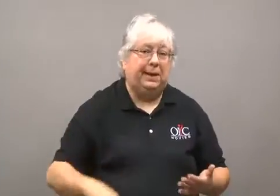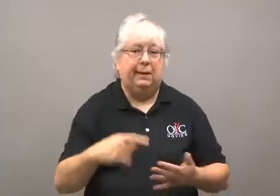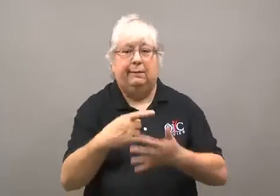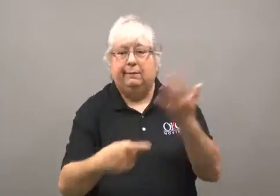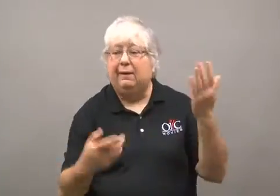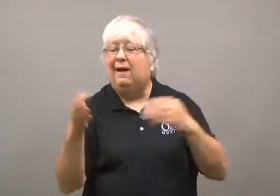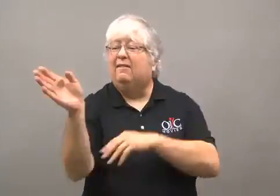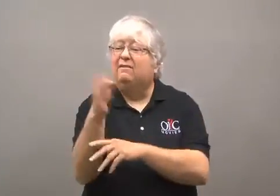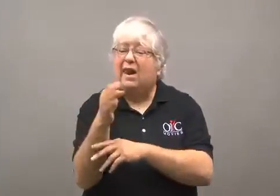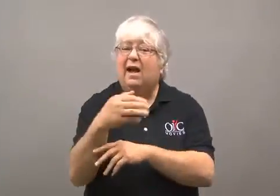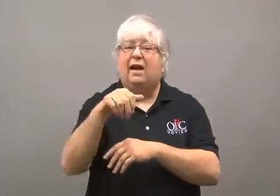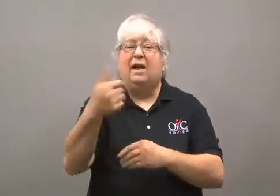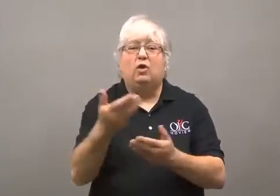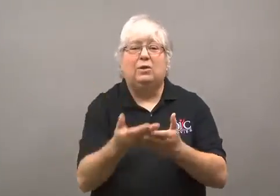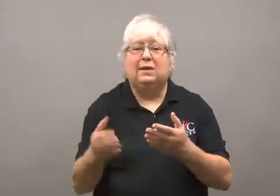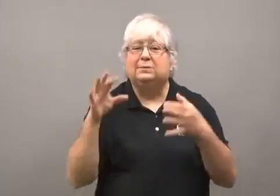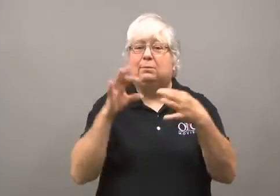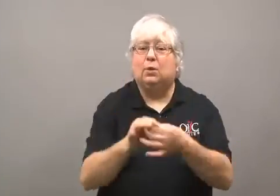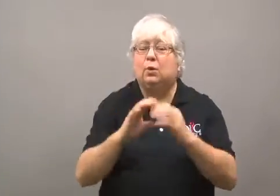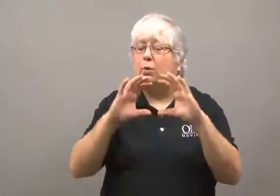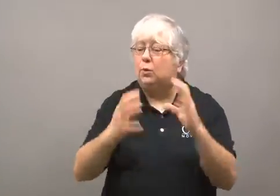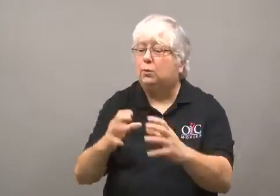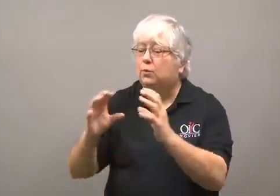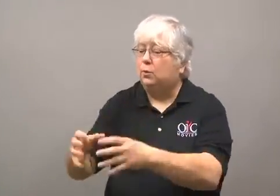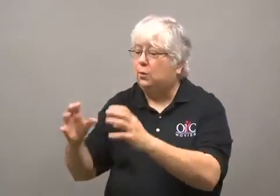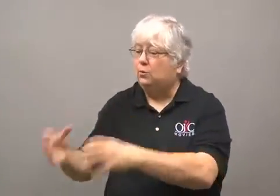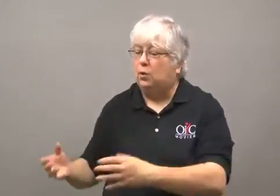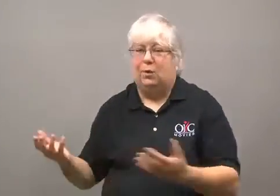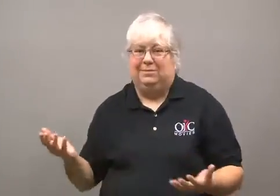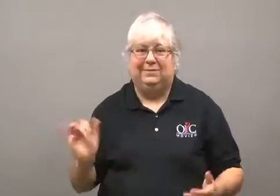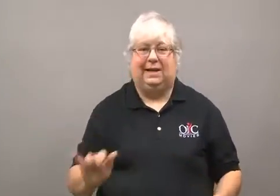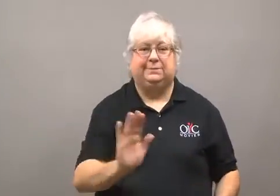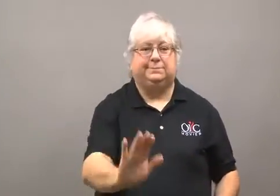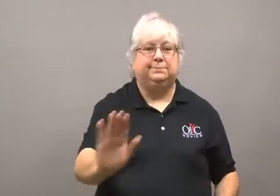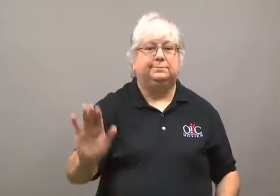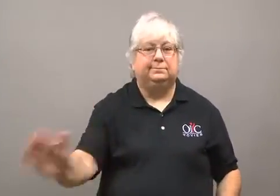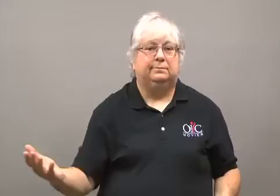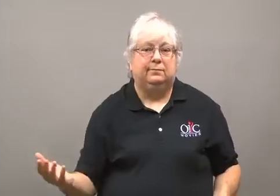Flags and other symbols belonging to certain groups are a part of it.